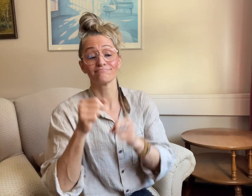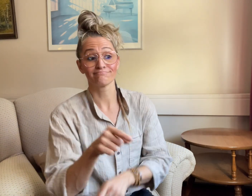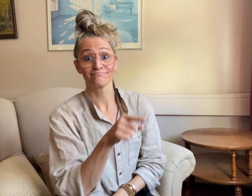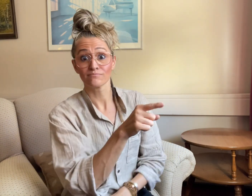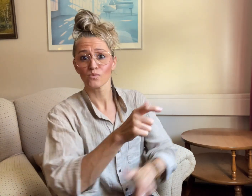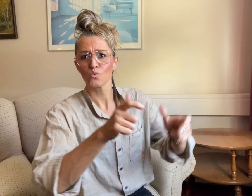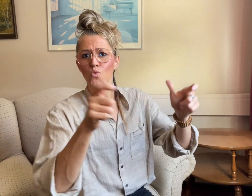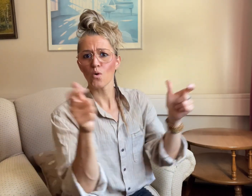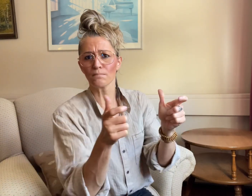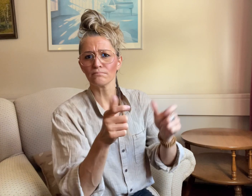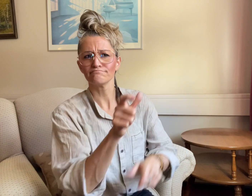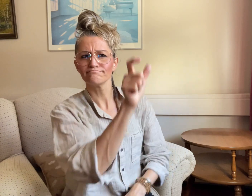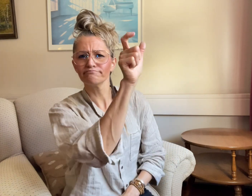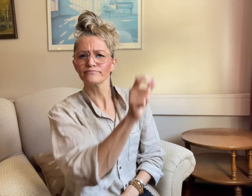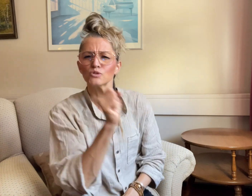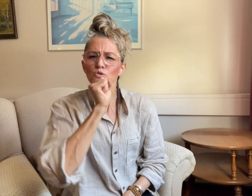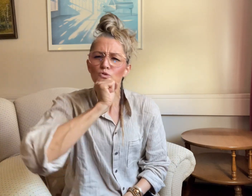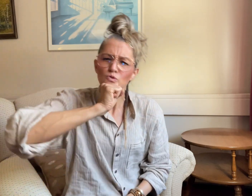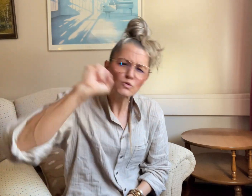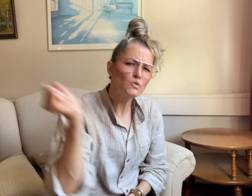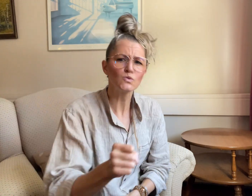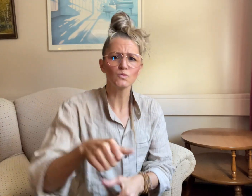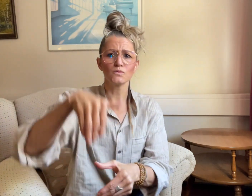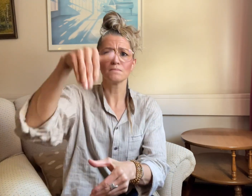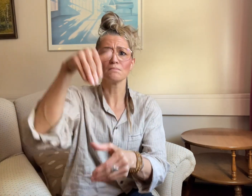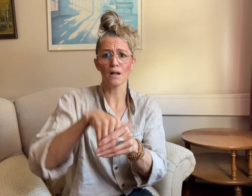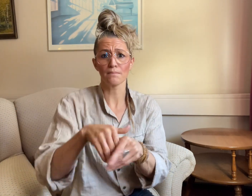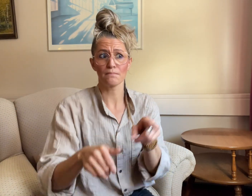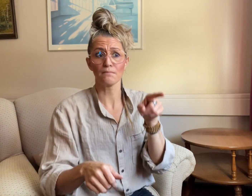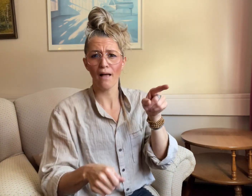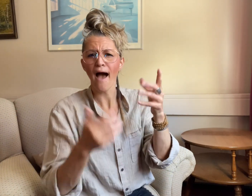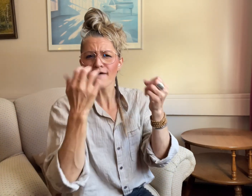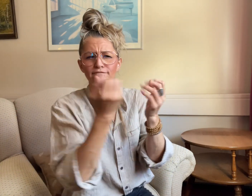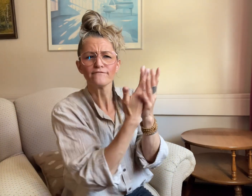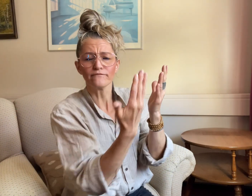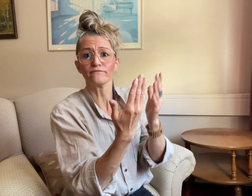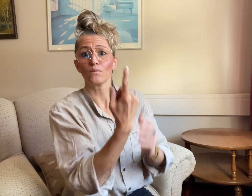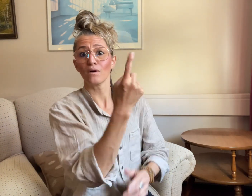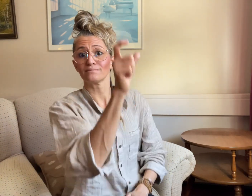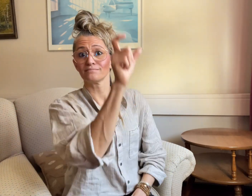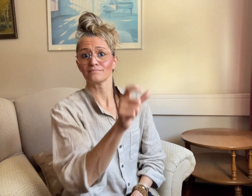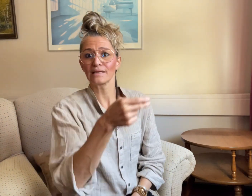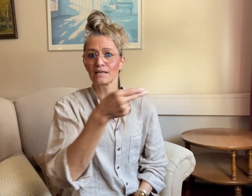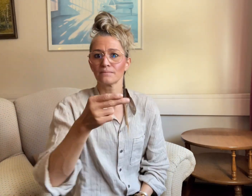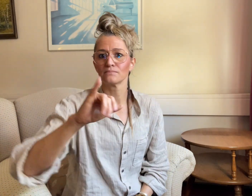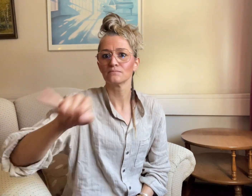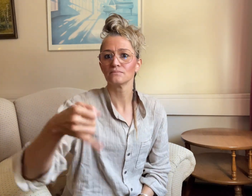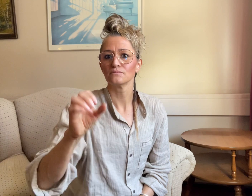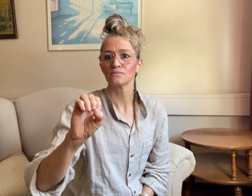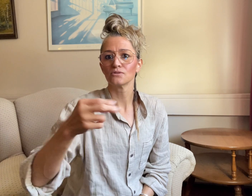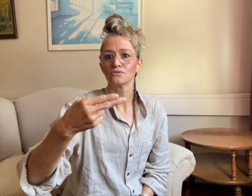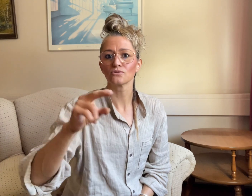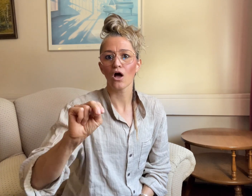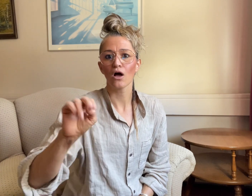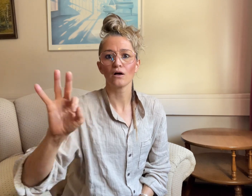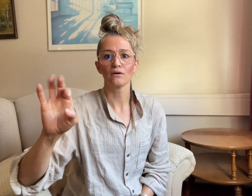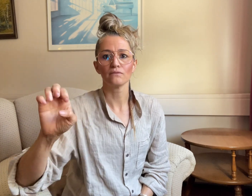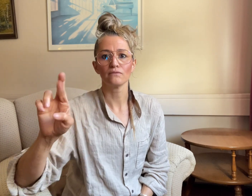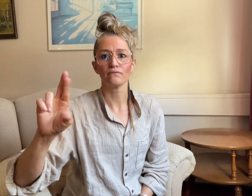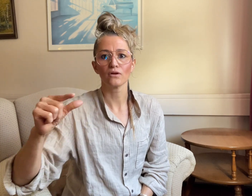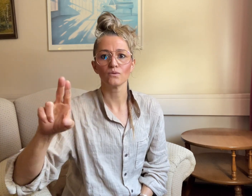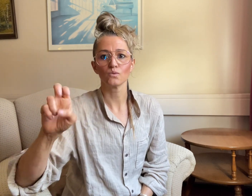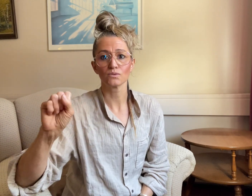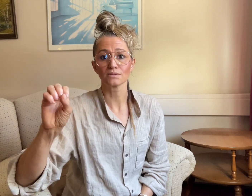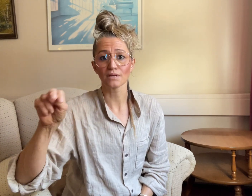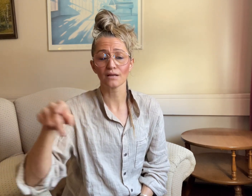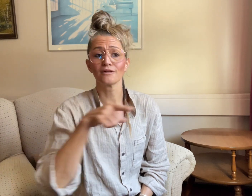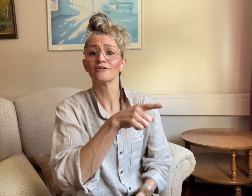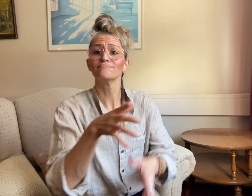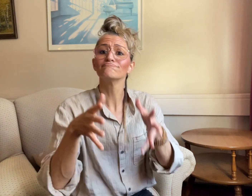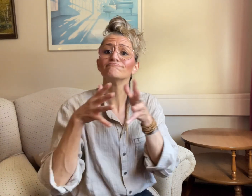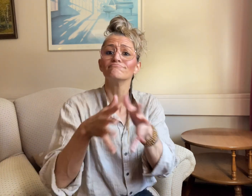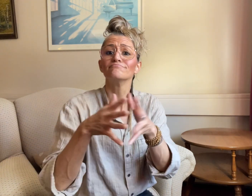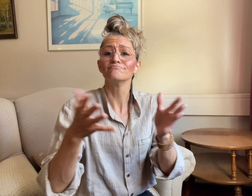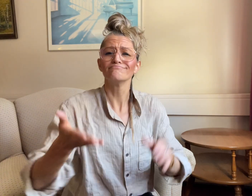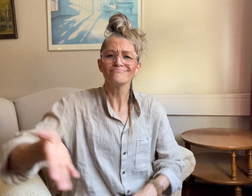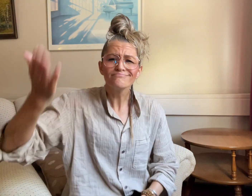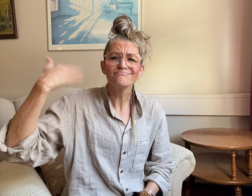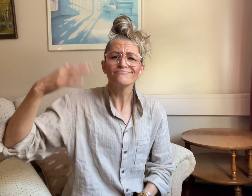recognized. John Ferguson, who is one of the club’s oldest